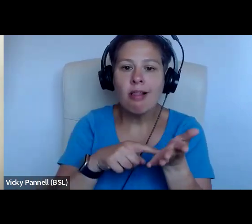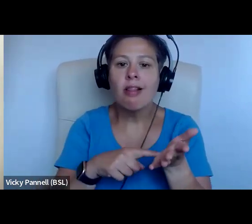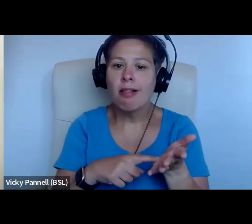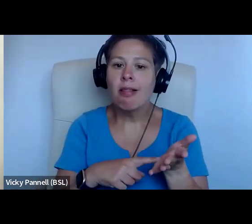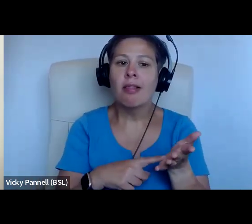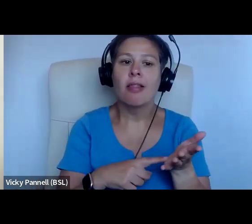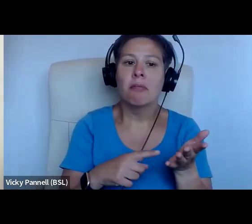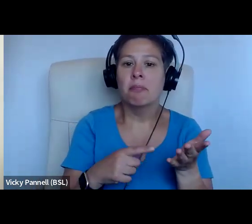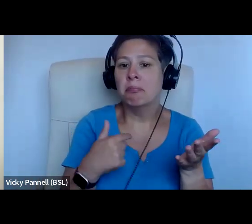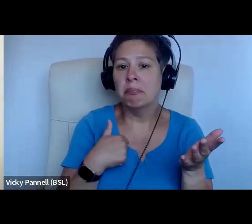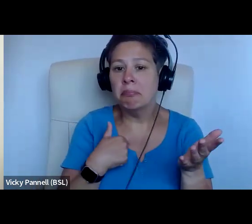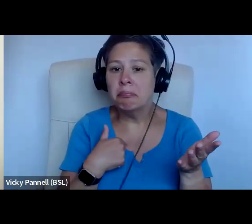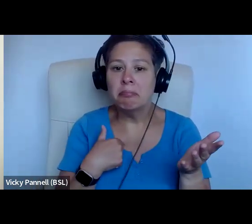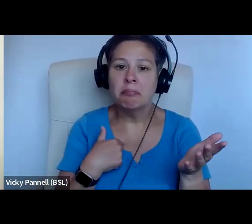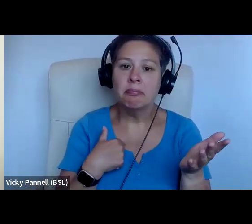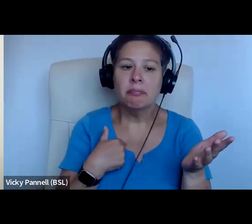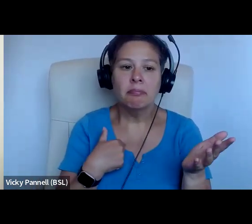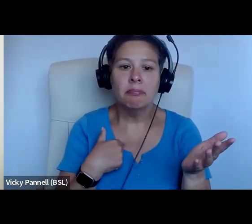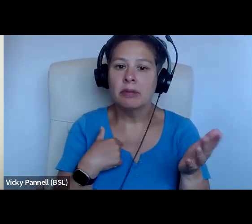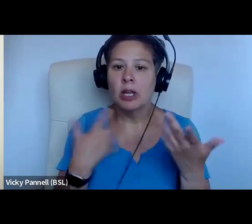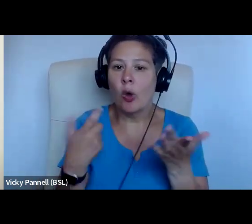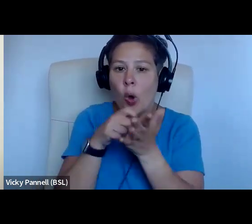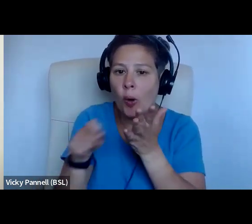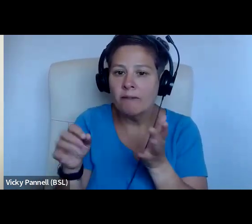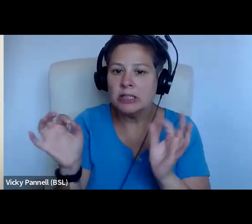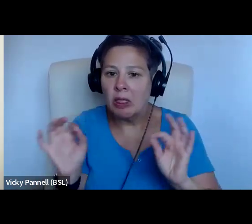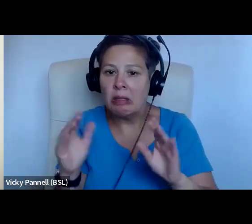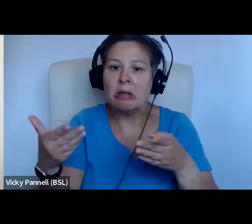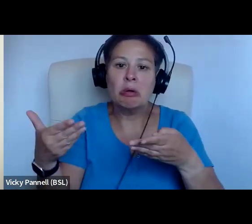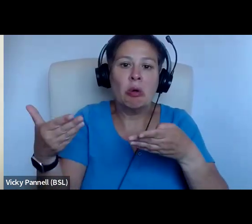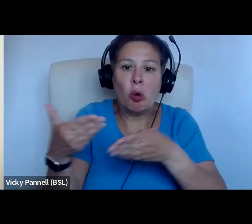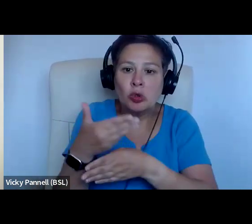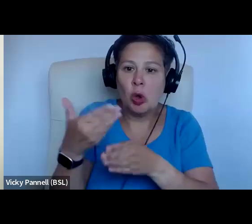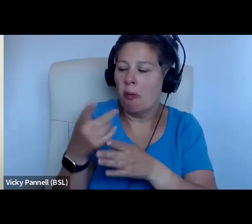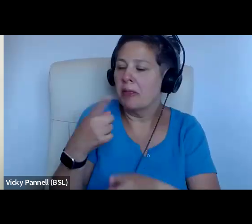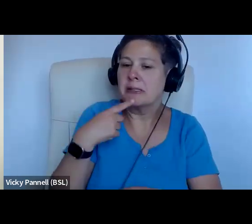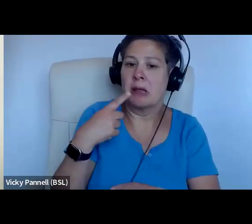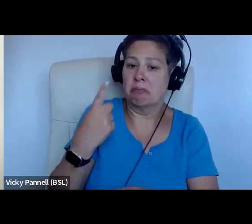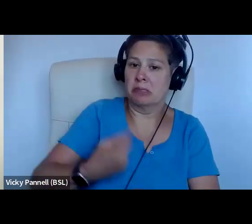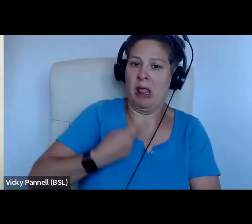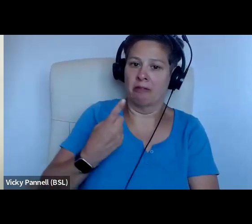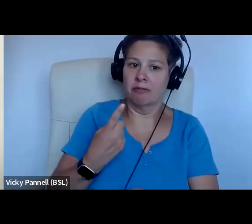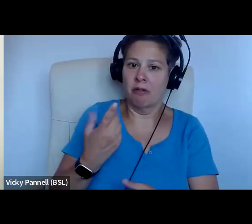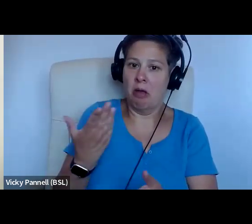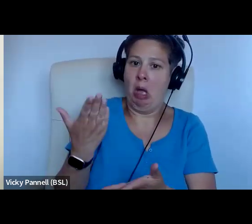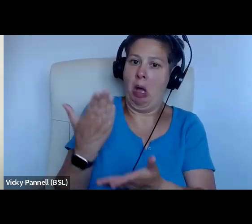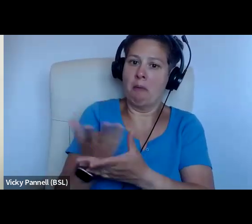by referencing those articles or those boards or working groups I was a part of, that helped give me an identity